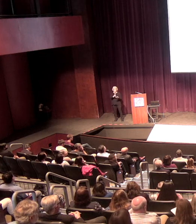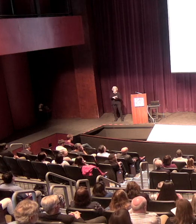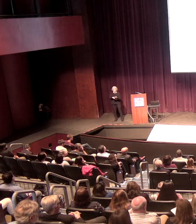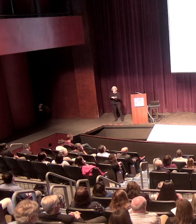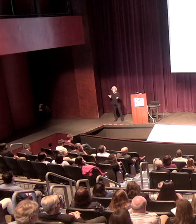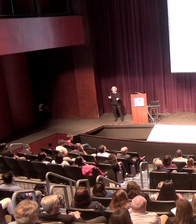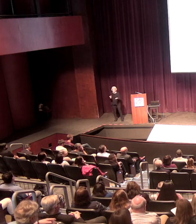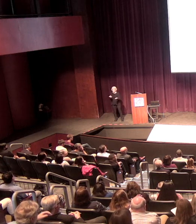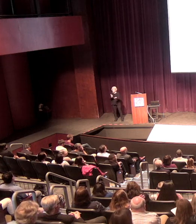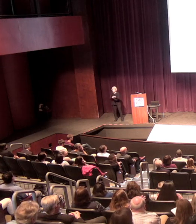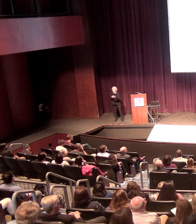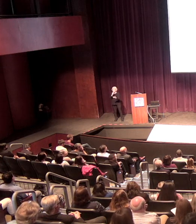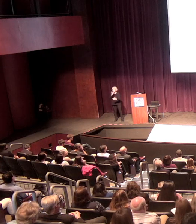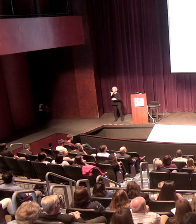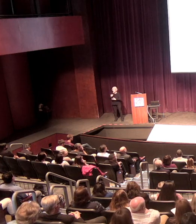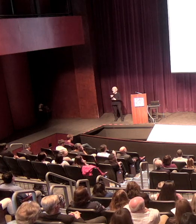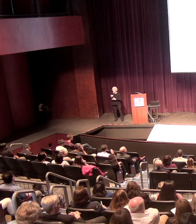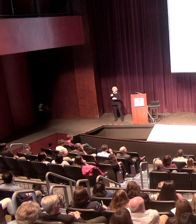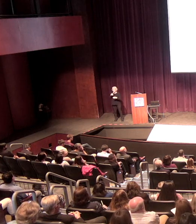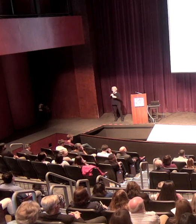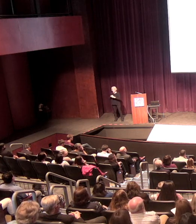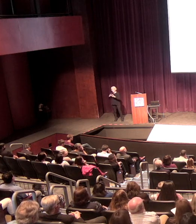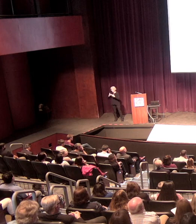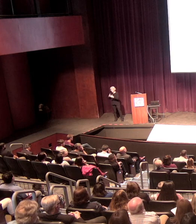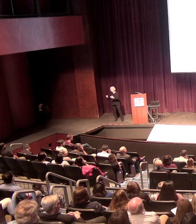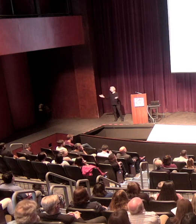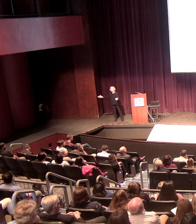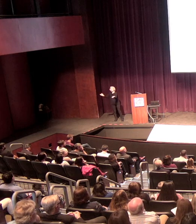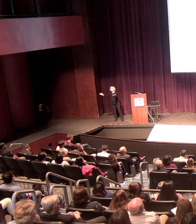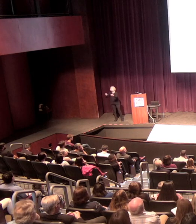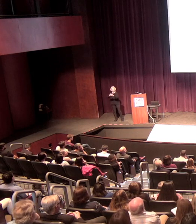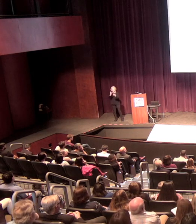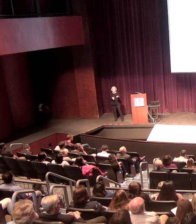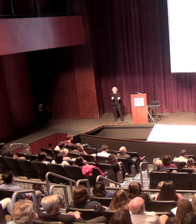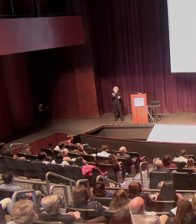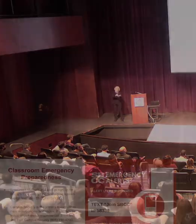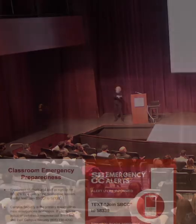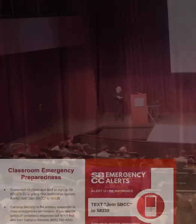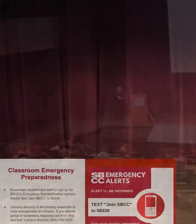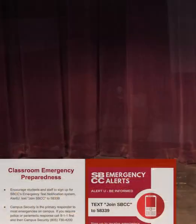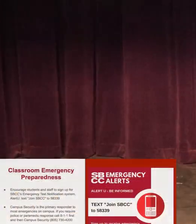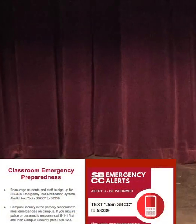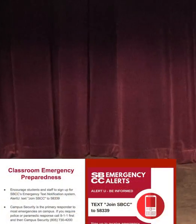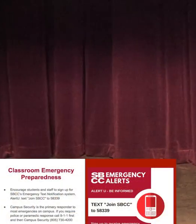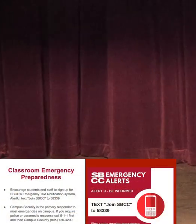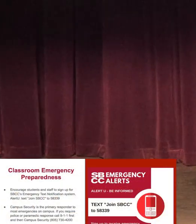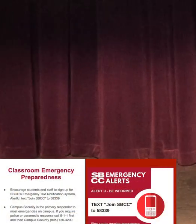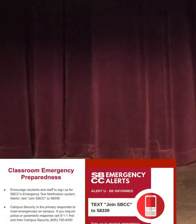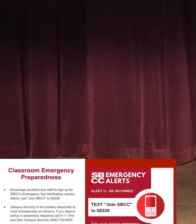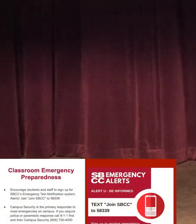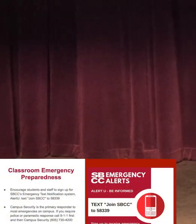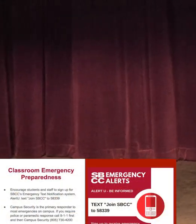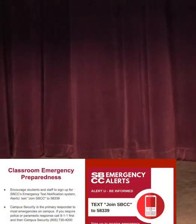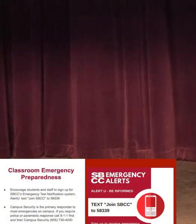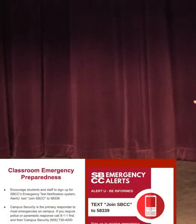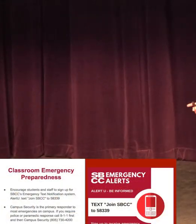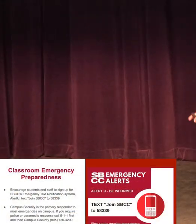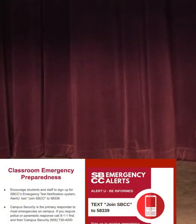I'm going to talk about Alert U. I hope everybody has signed up for Alert U. I encourage you to do so and when you are in your